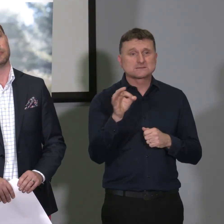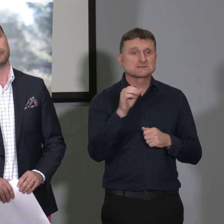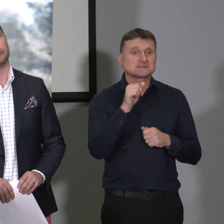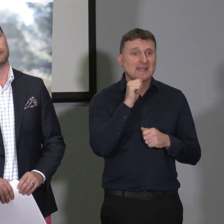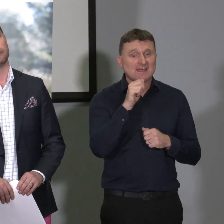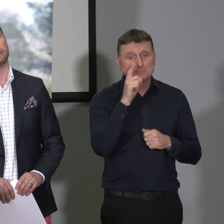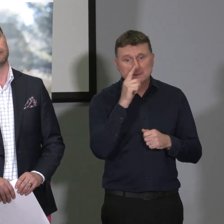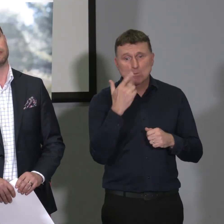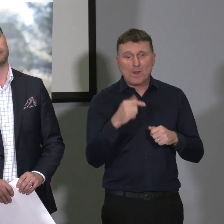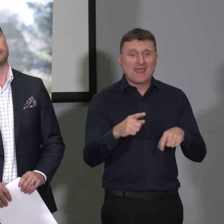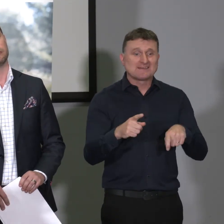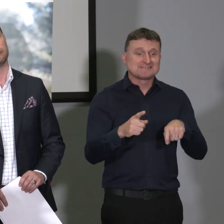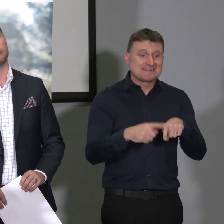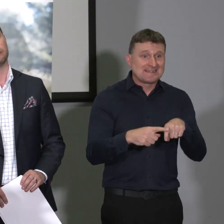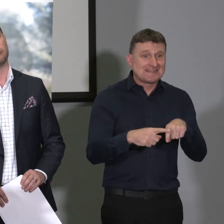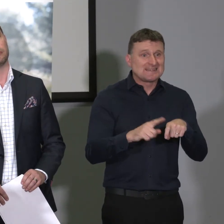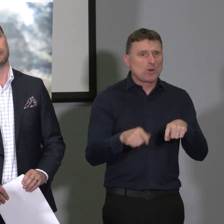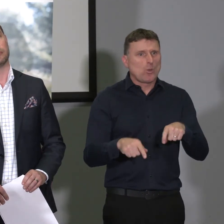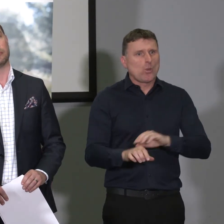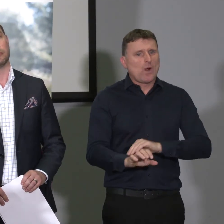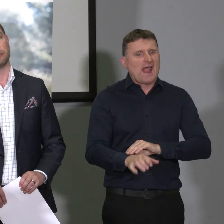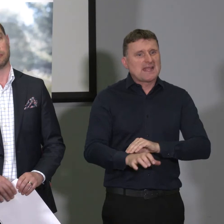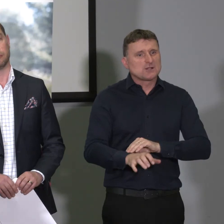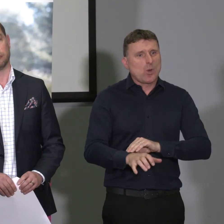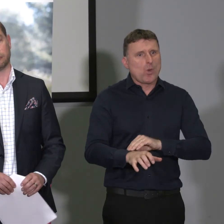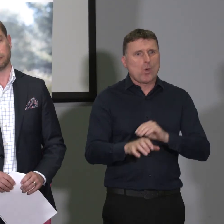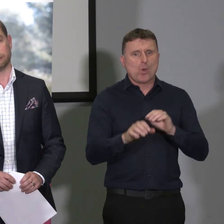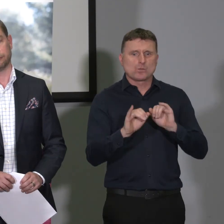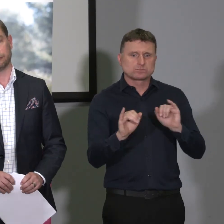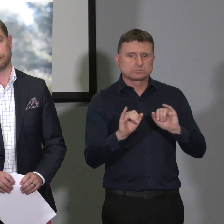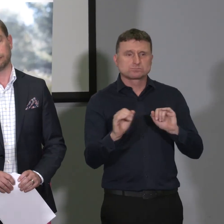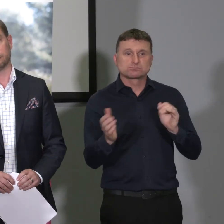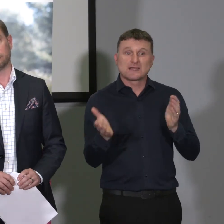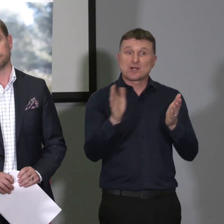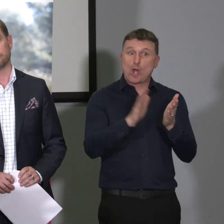of people with acute risk on